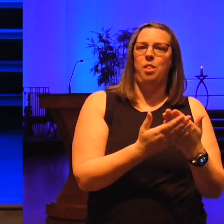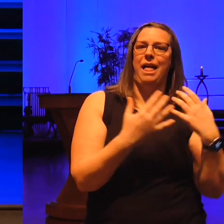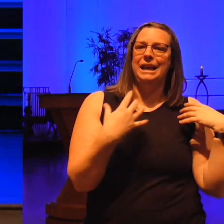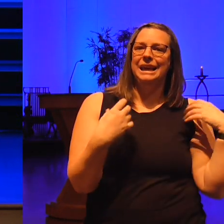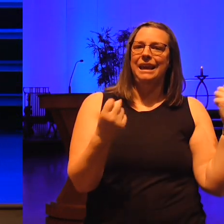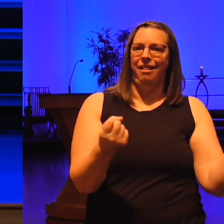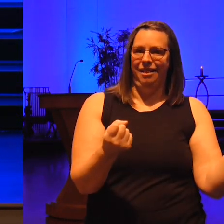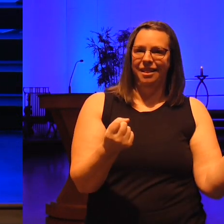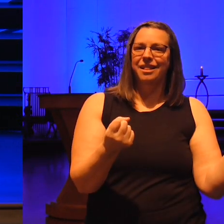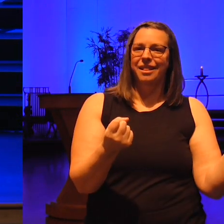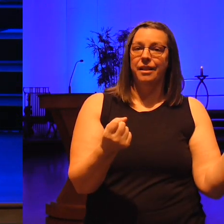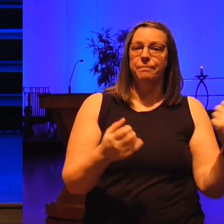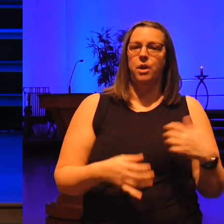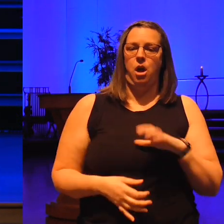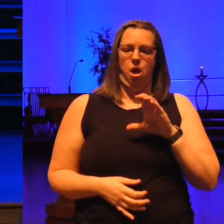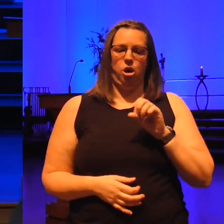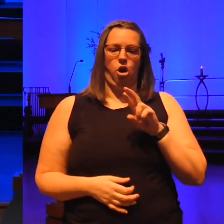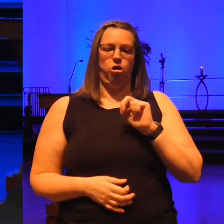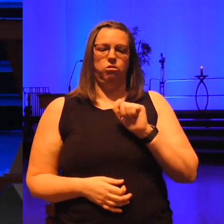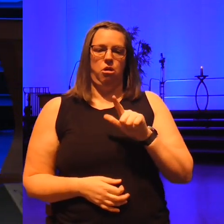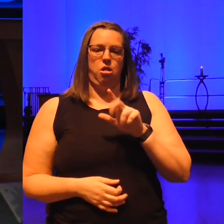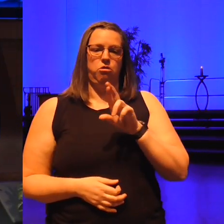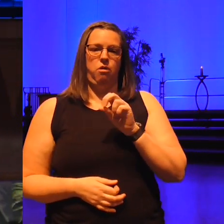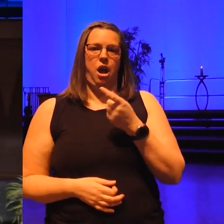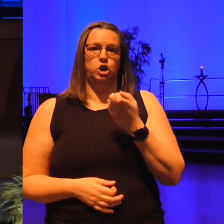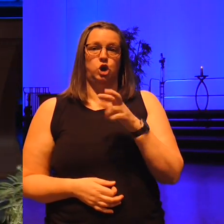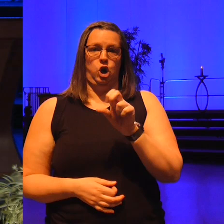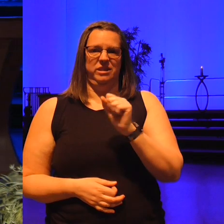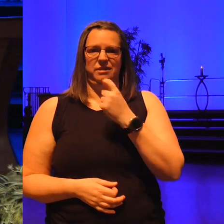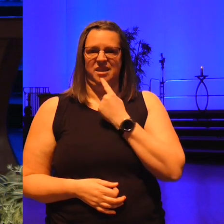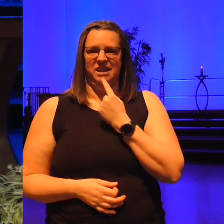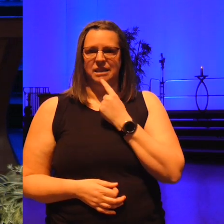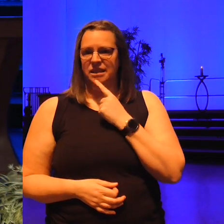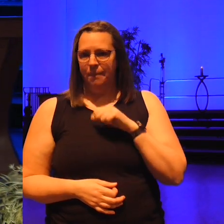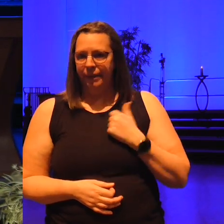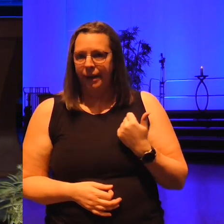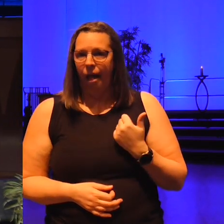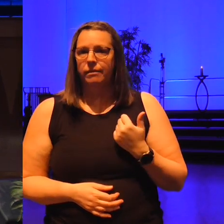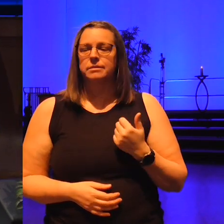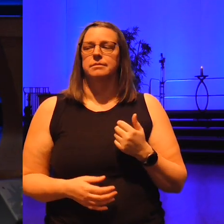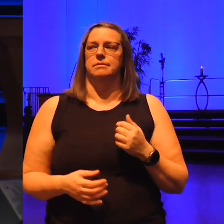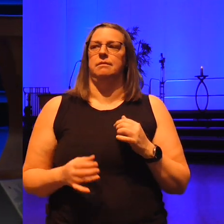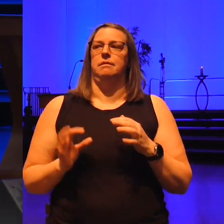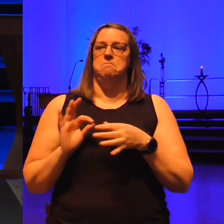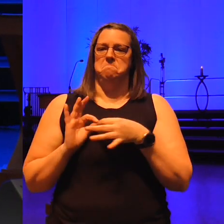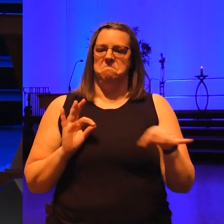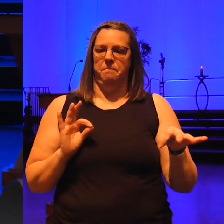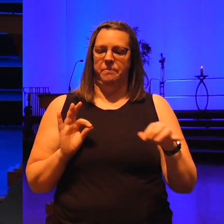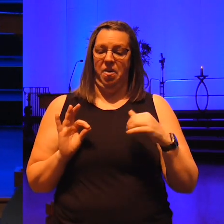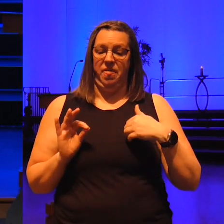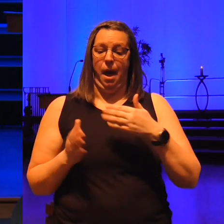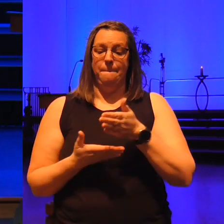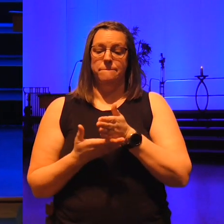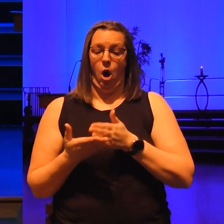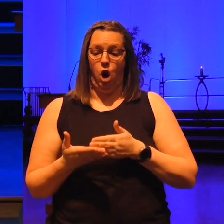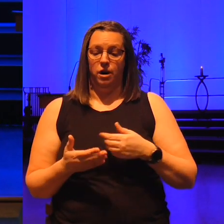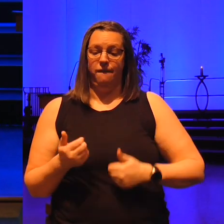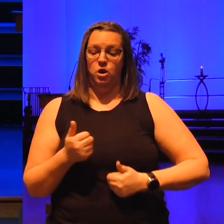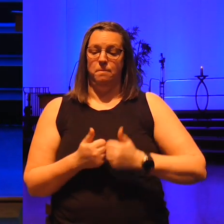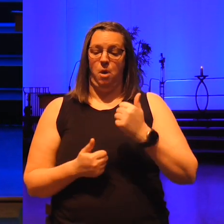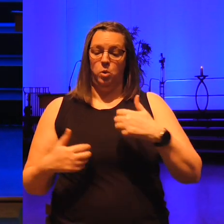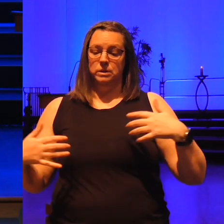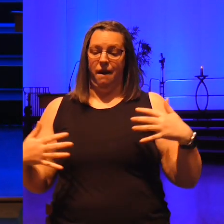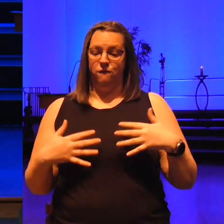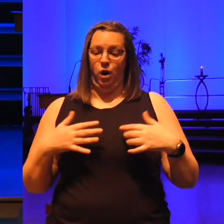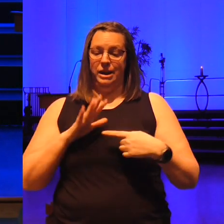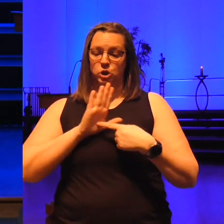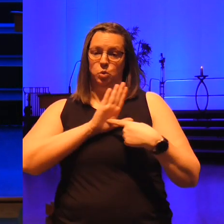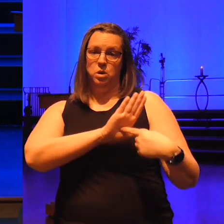Rogers said he said that part of you in which you are most afraid to share with others is that very